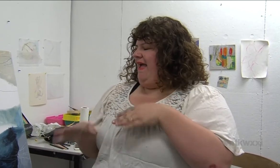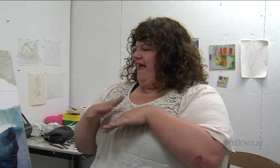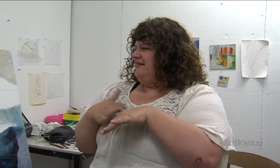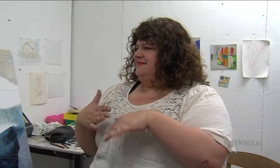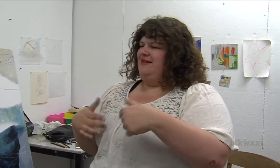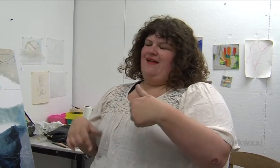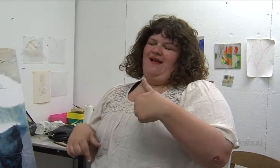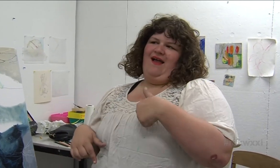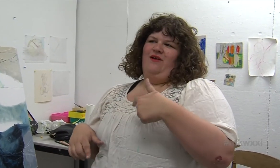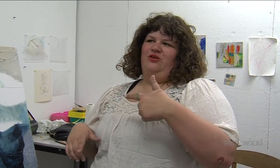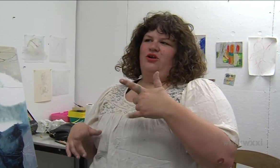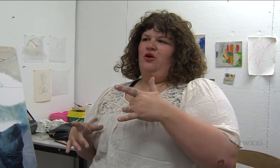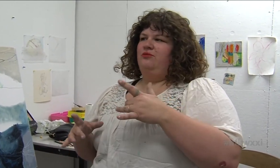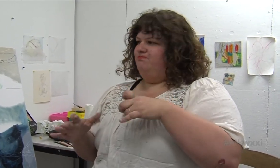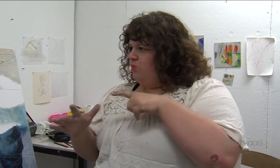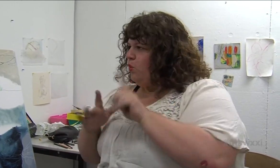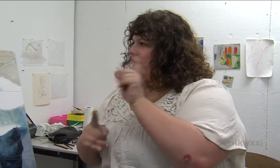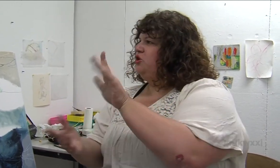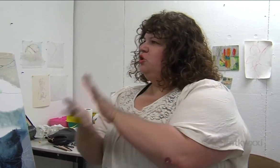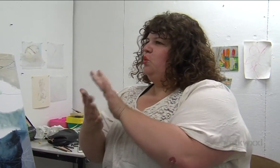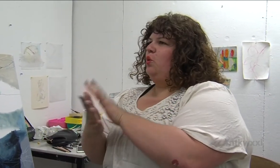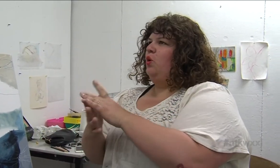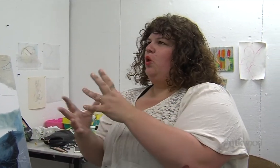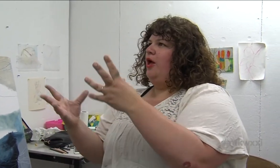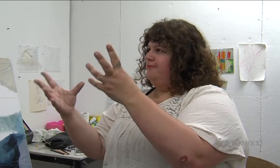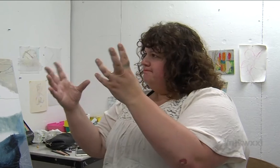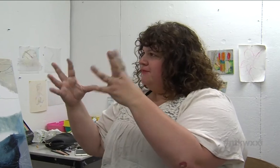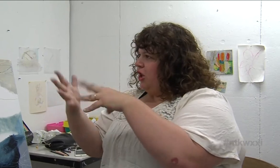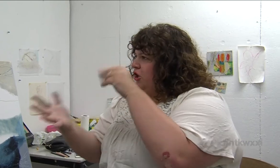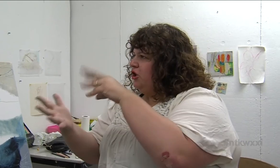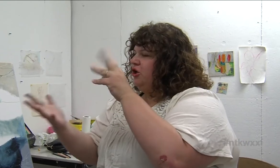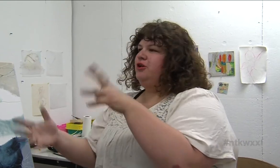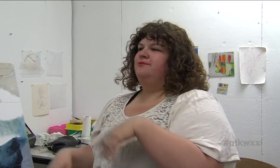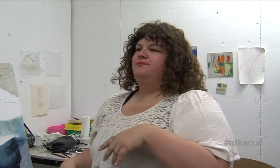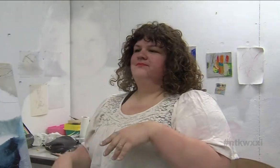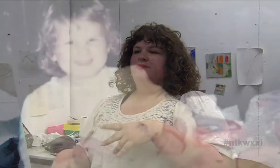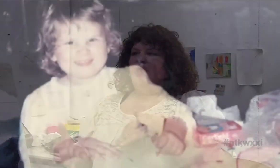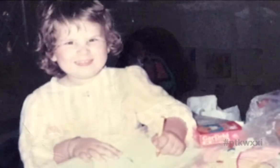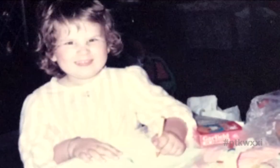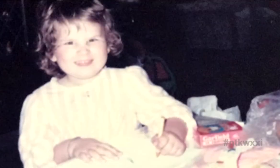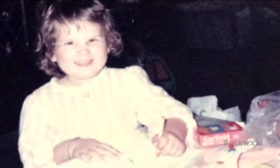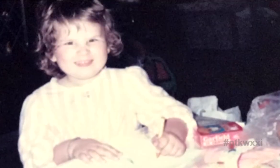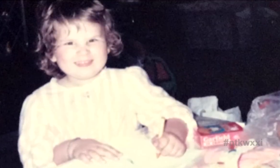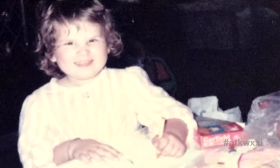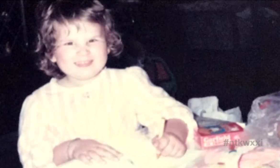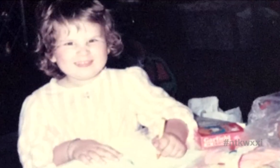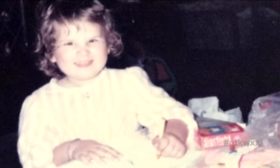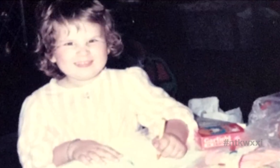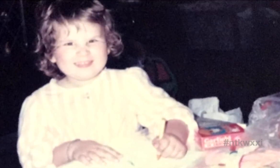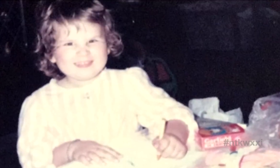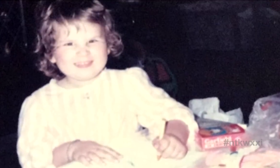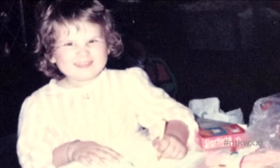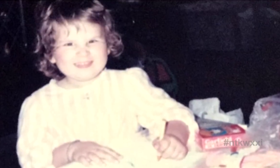SO MANY THINGS FROM HEARING OTHER PEOPLE'S CONVERSATIONS AND I DIDN'T HAVE THAT GROWING UP, I DIDN'T HAVE A LOT OF WAYS